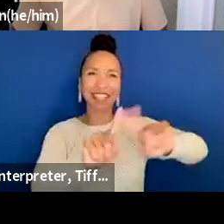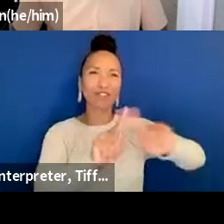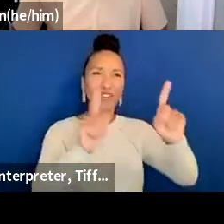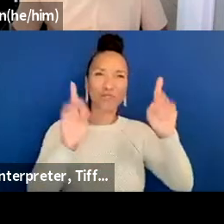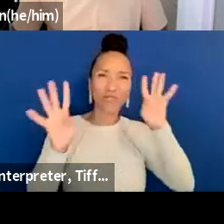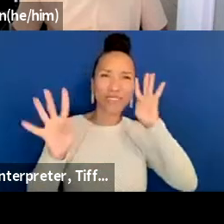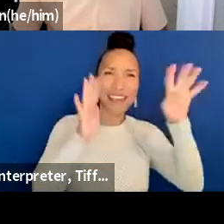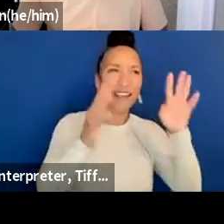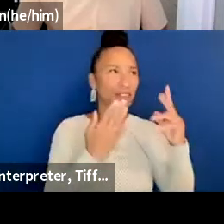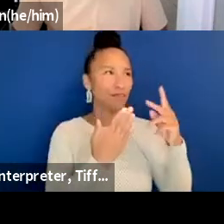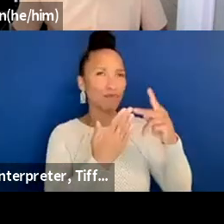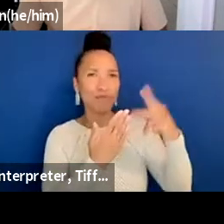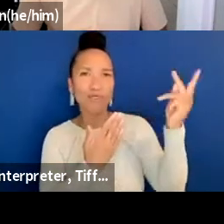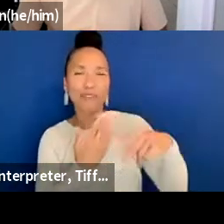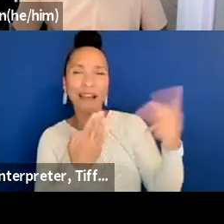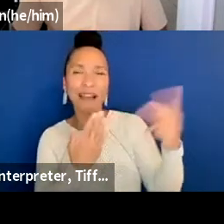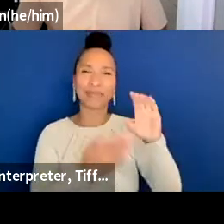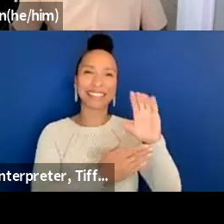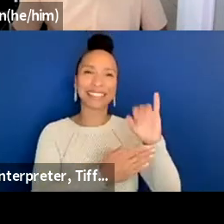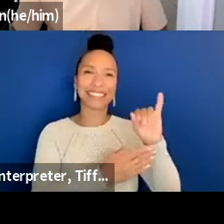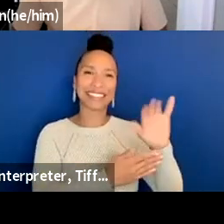Kirya Traber (she/her): So today i'm really excited to be bringing.